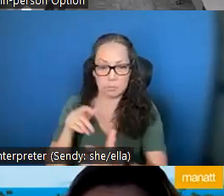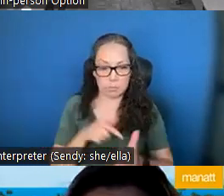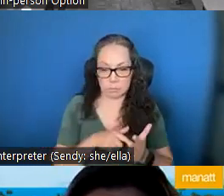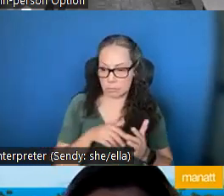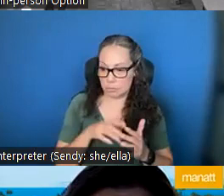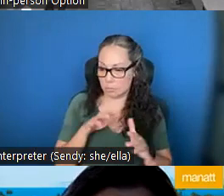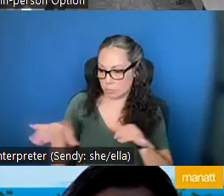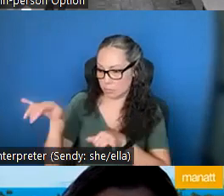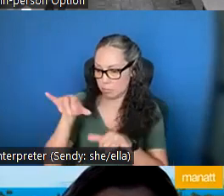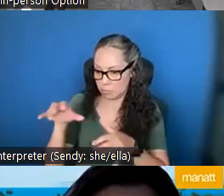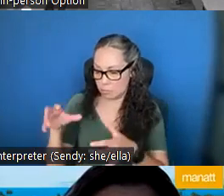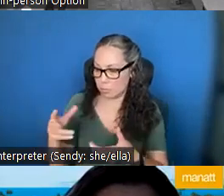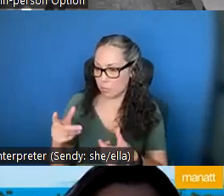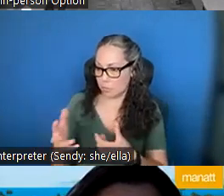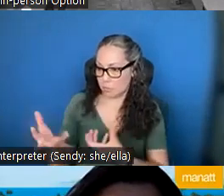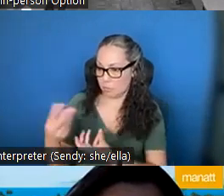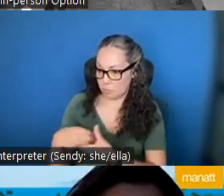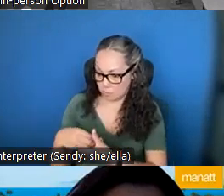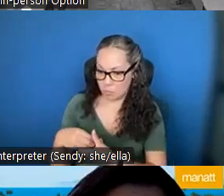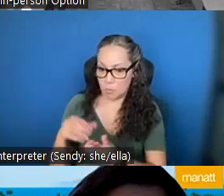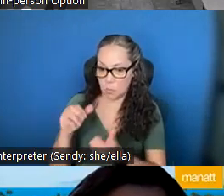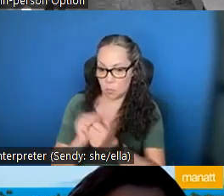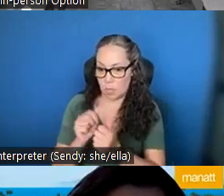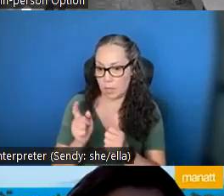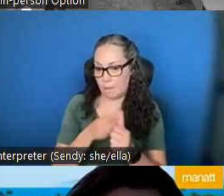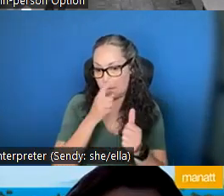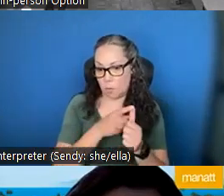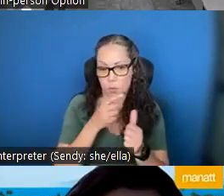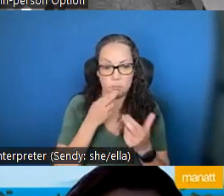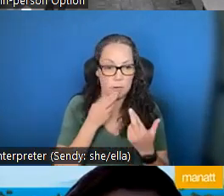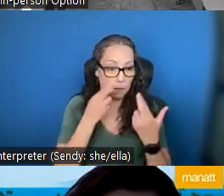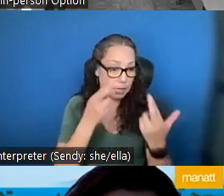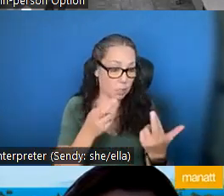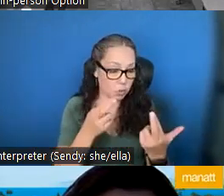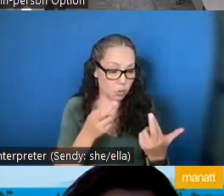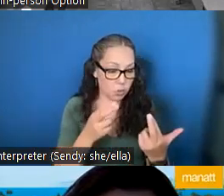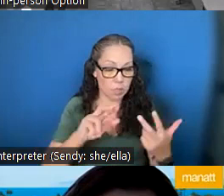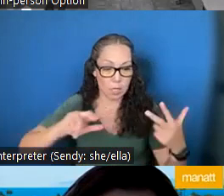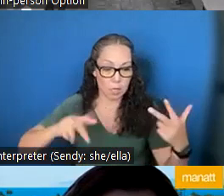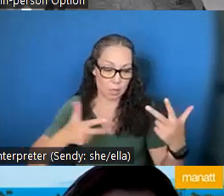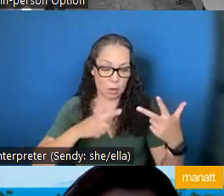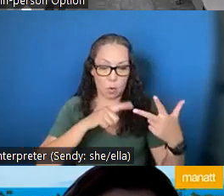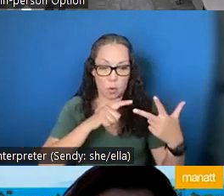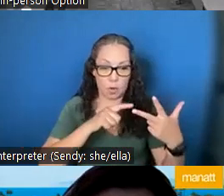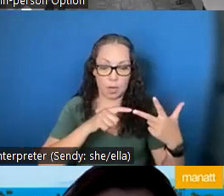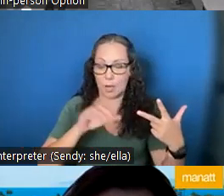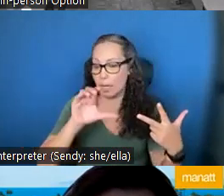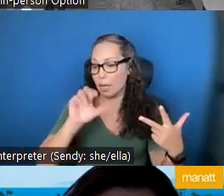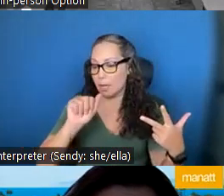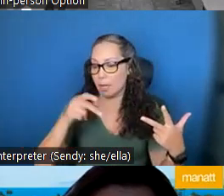the first recommendation and the third um capacity building and support recommendation is around